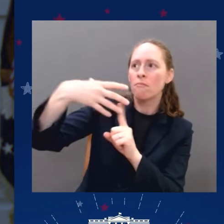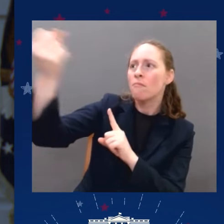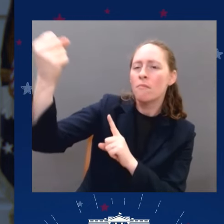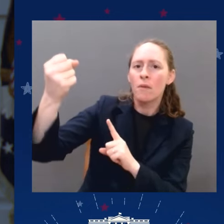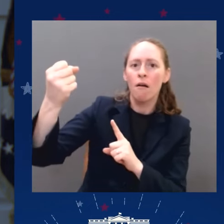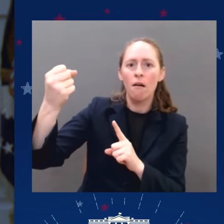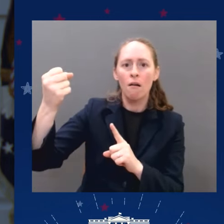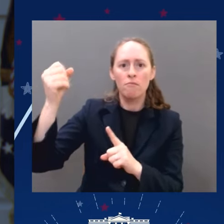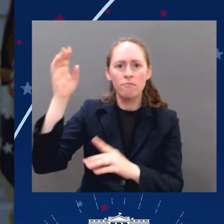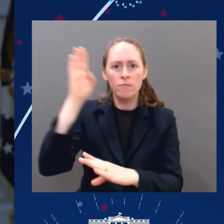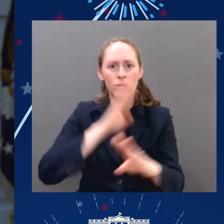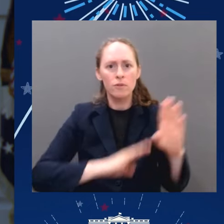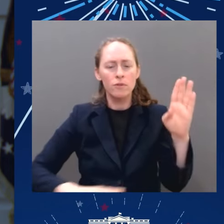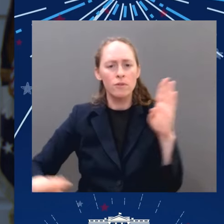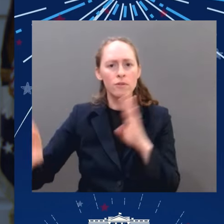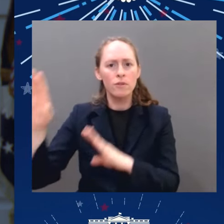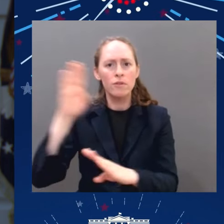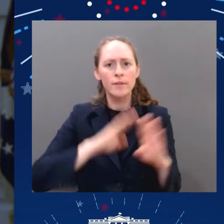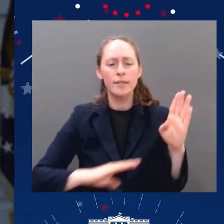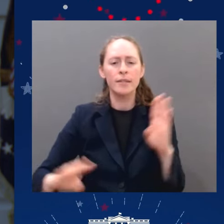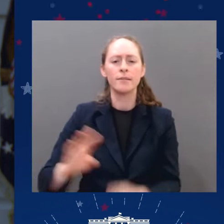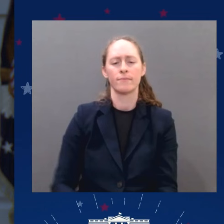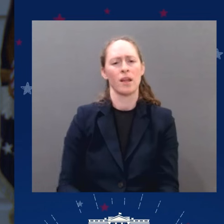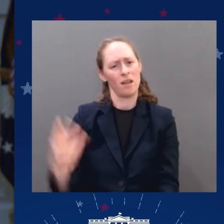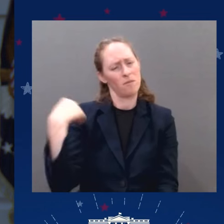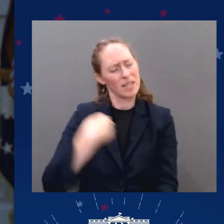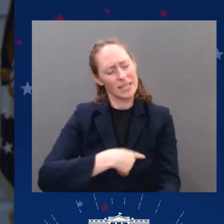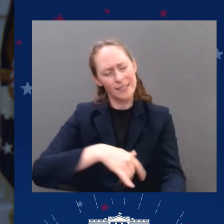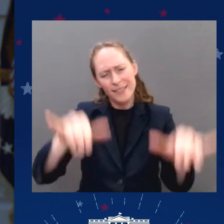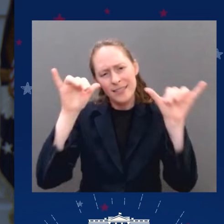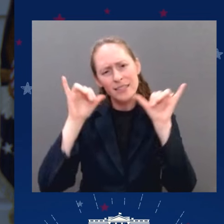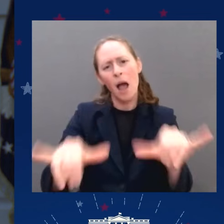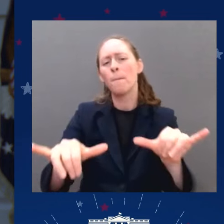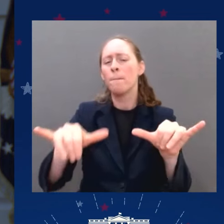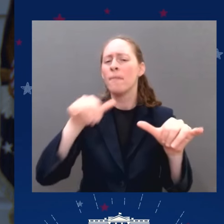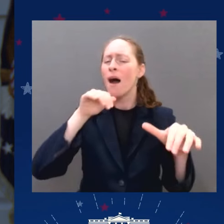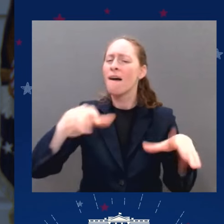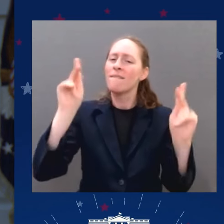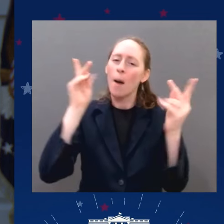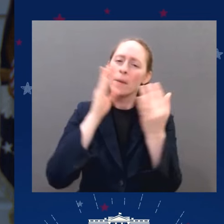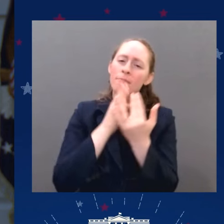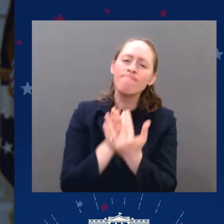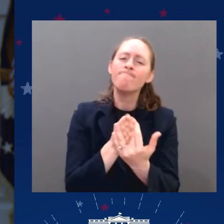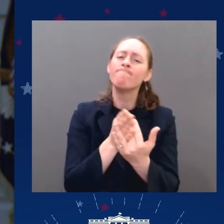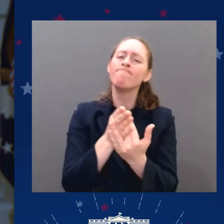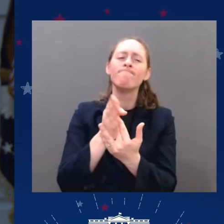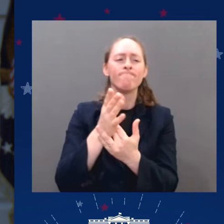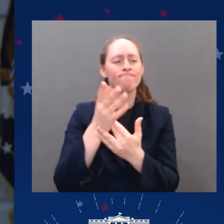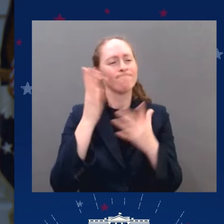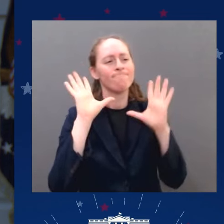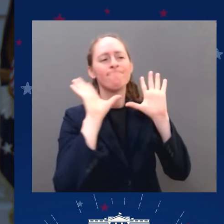for the soul of America, as we have for over 200 years. I know it can be exhausting and unsettling.